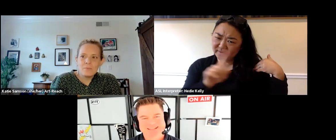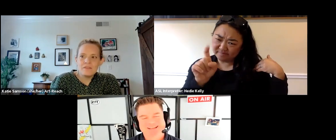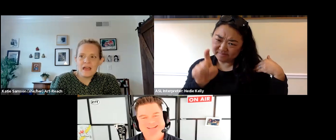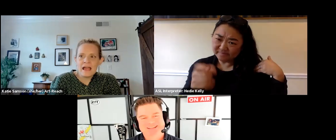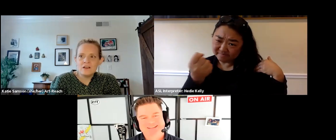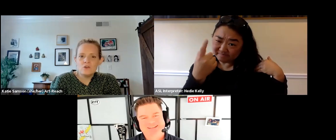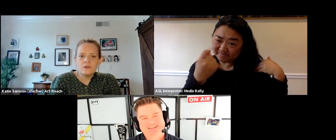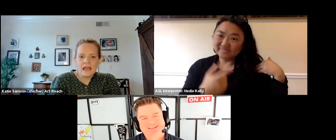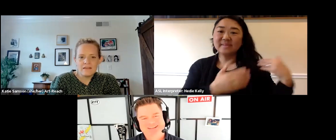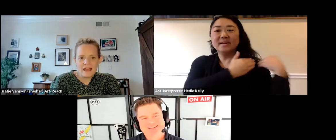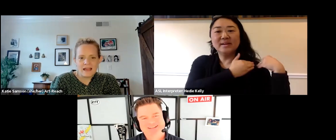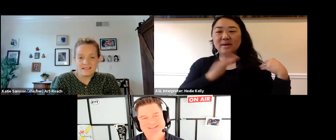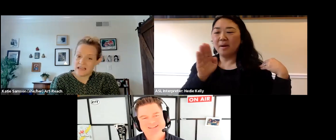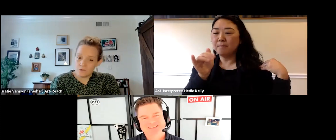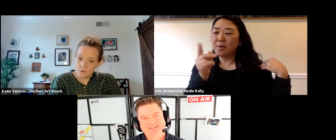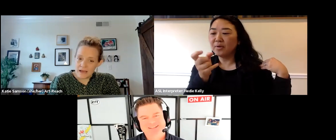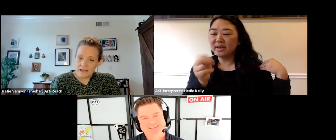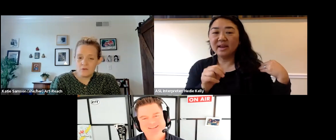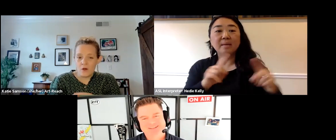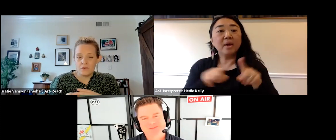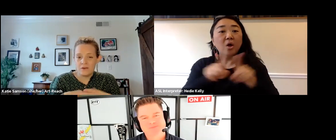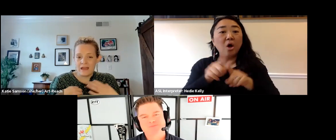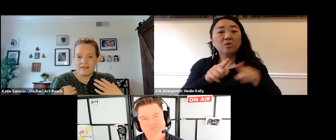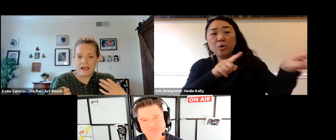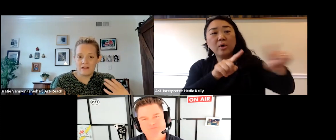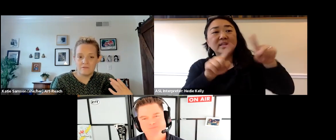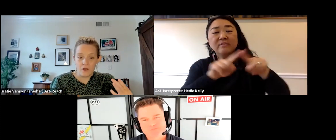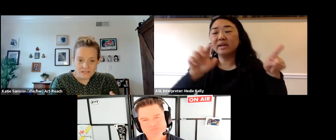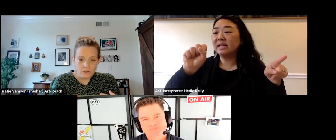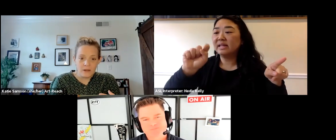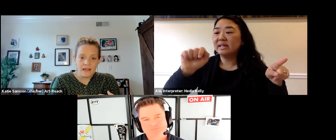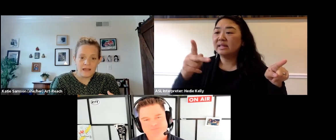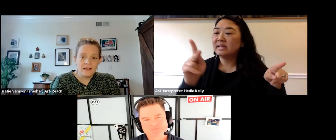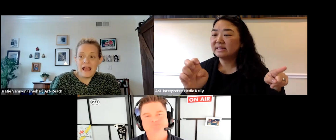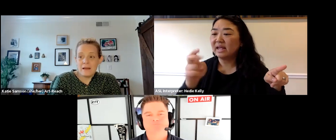But that you get that stakeholder buy in, you also get that volunteer buy in.